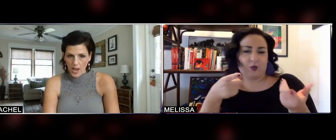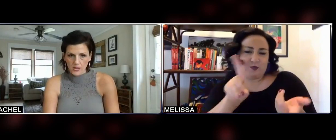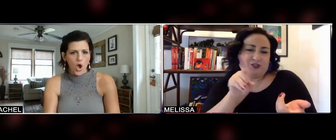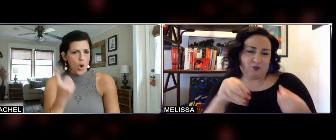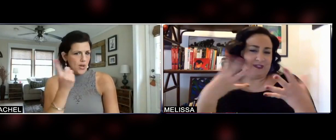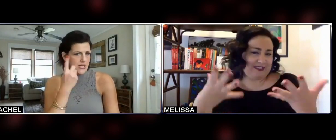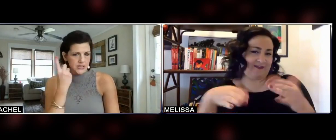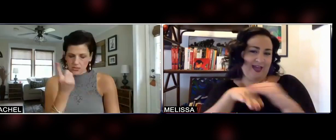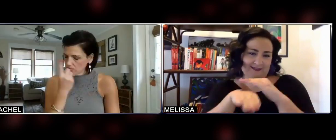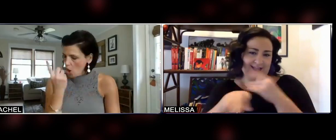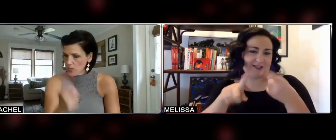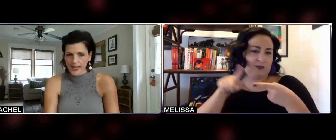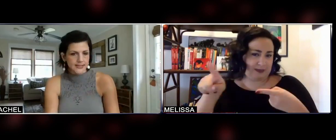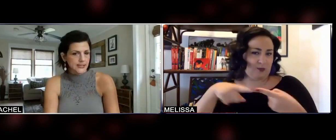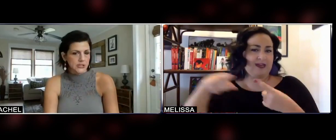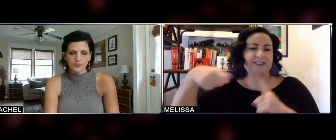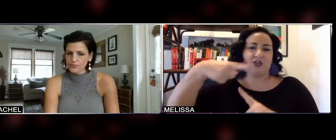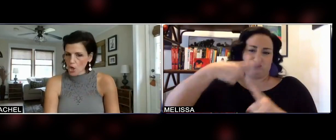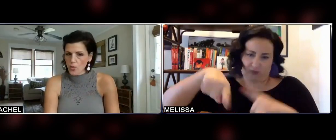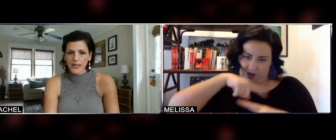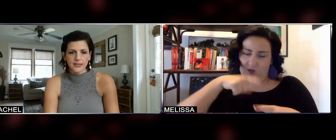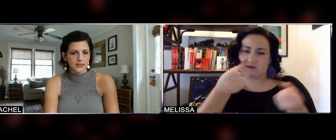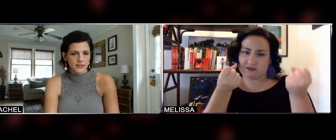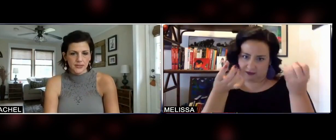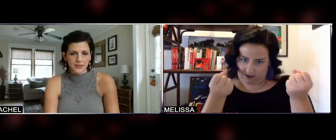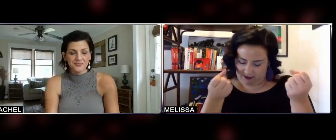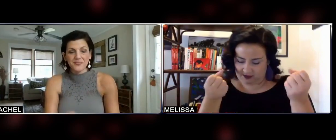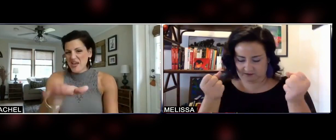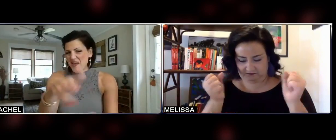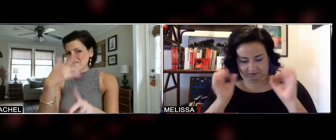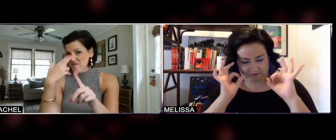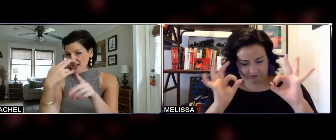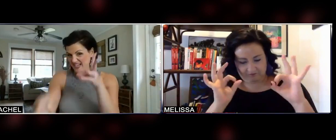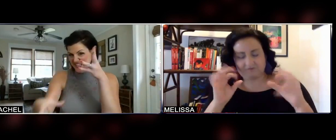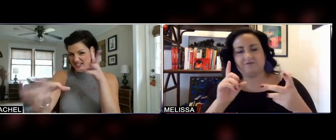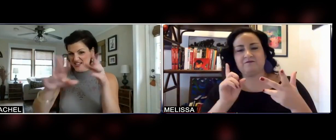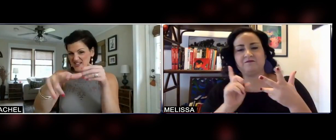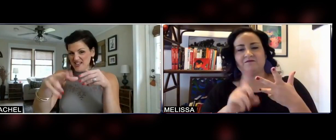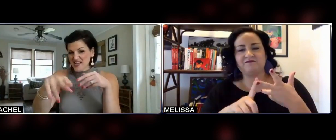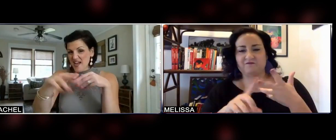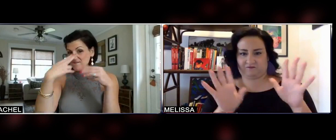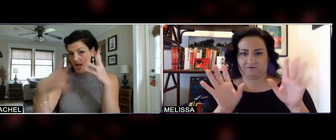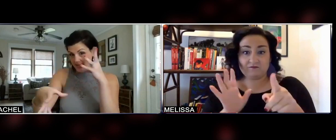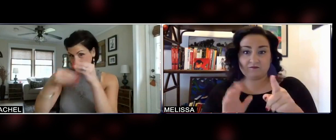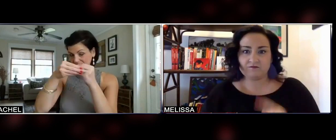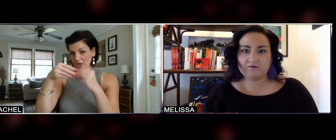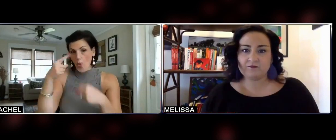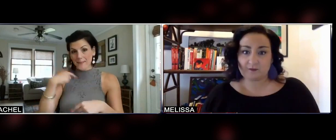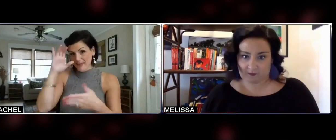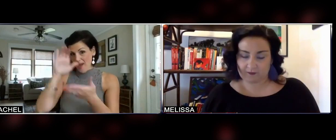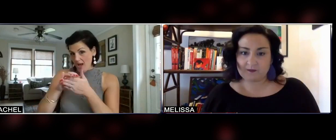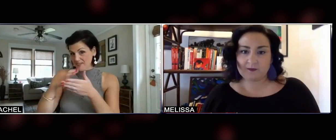You do provide that access when he's AROUND. There's a funny thing about my husband I want to add.